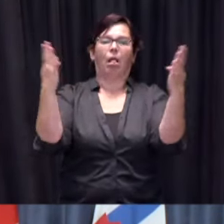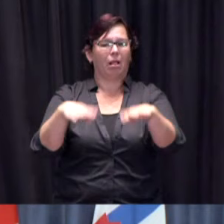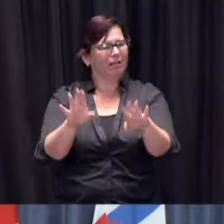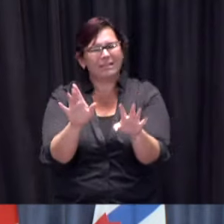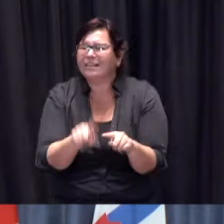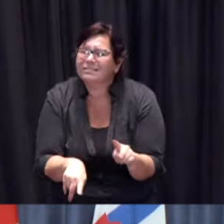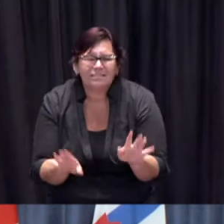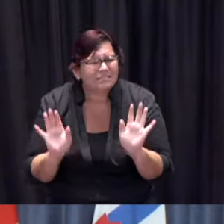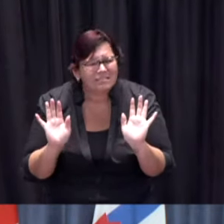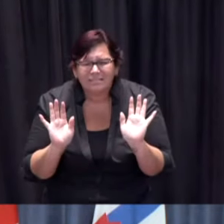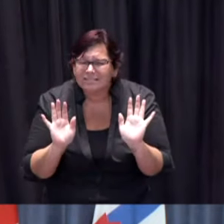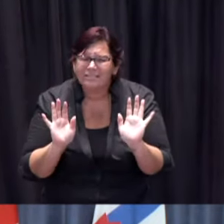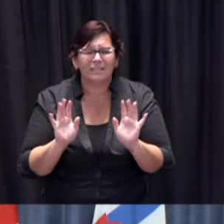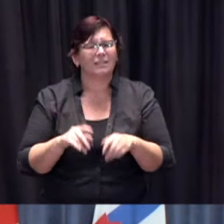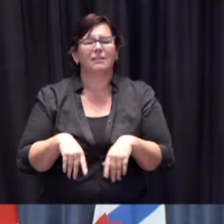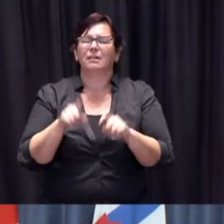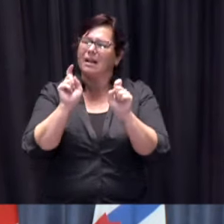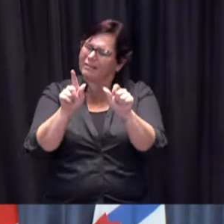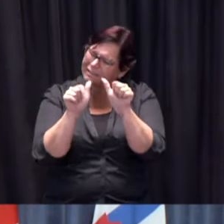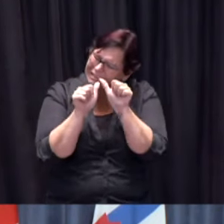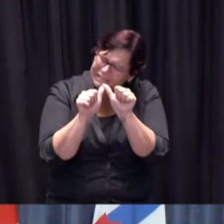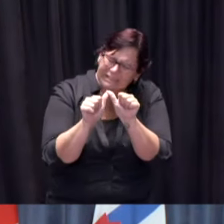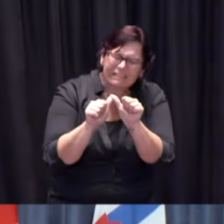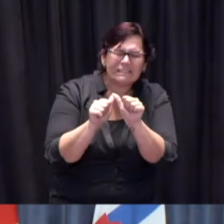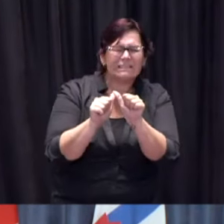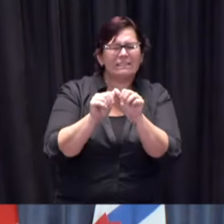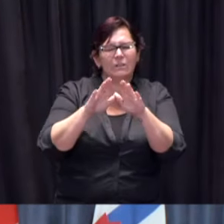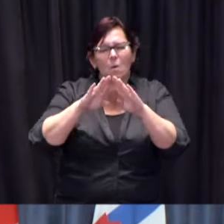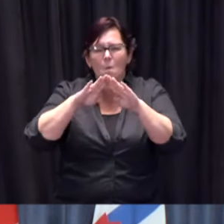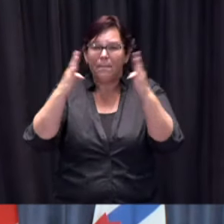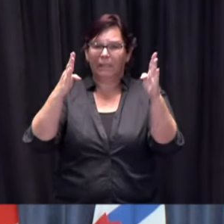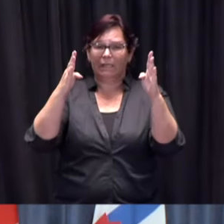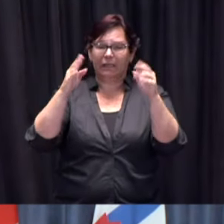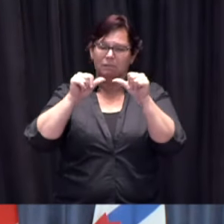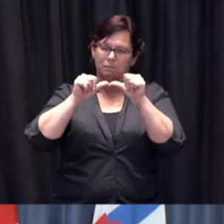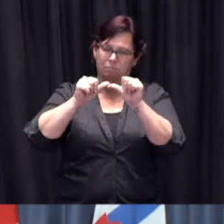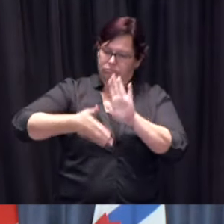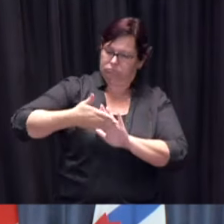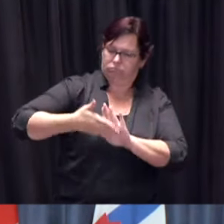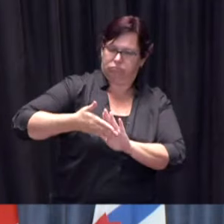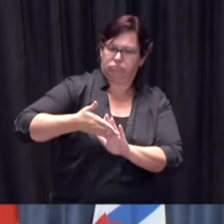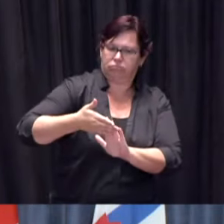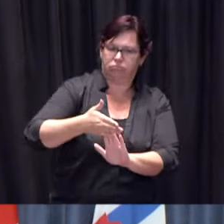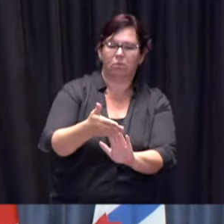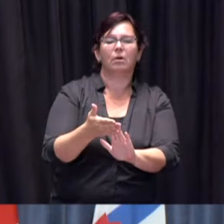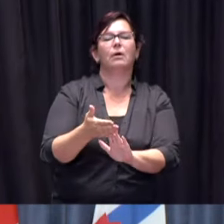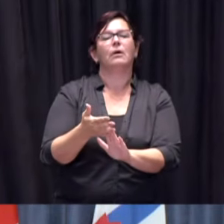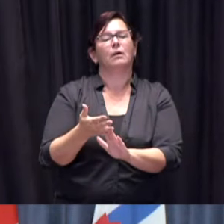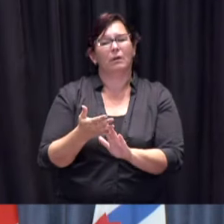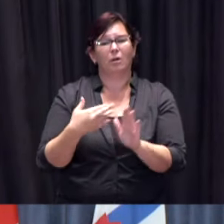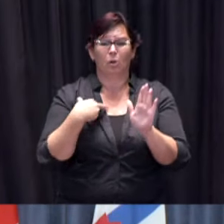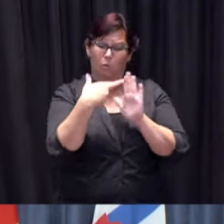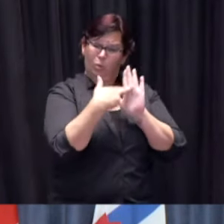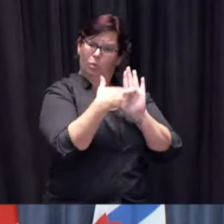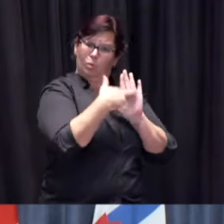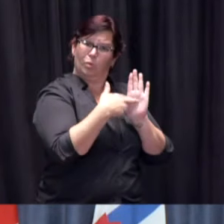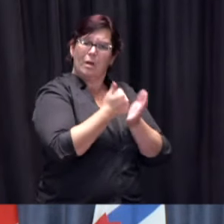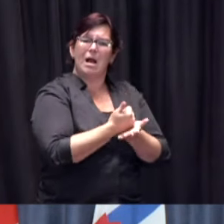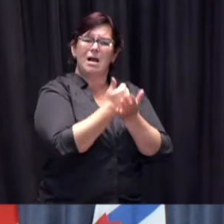They have to continue to open, these measures are designed to help while they are somewhat restrictive in some sense